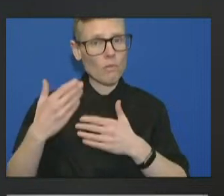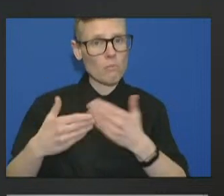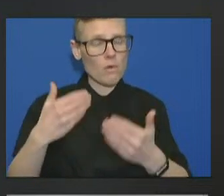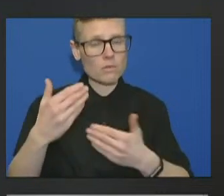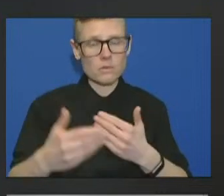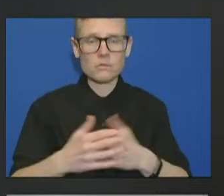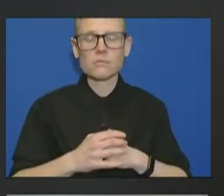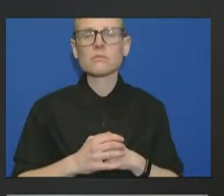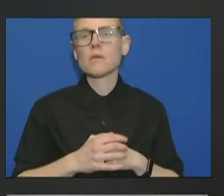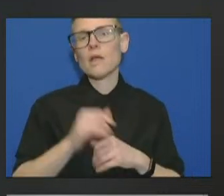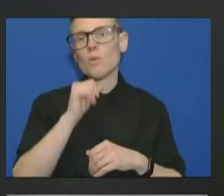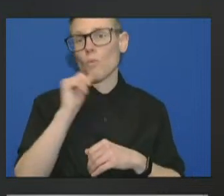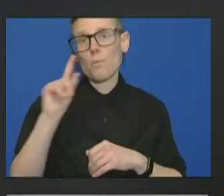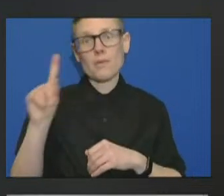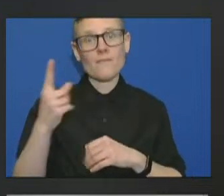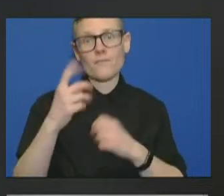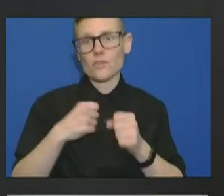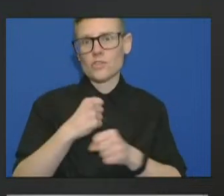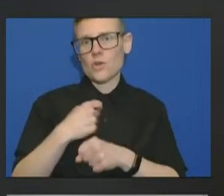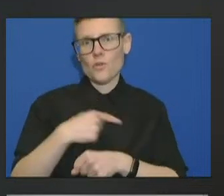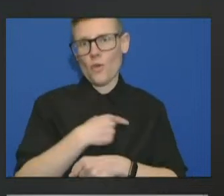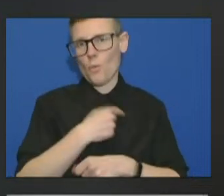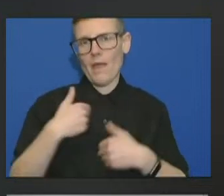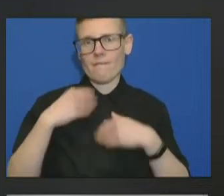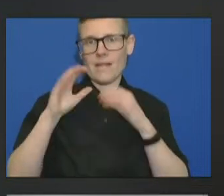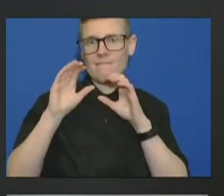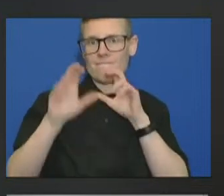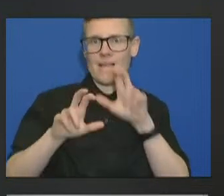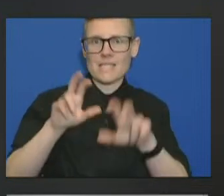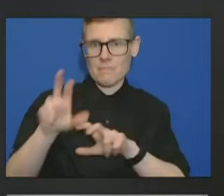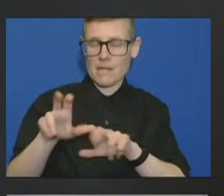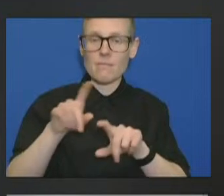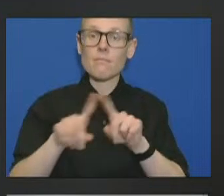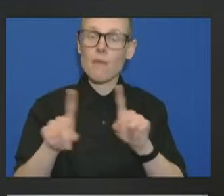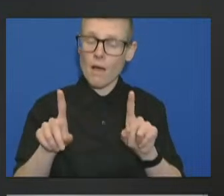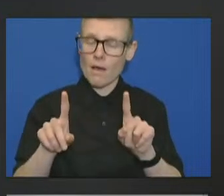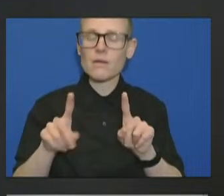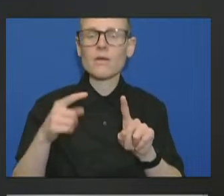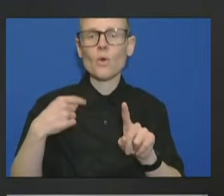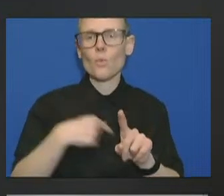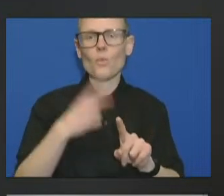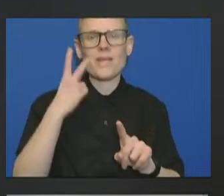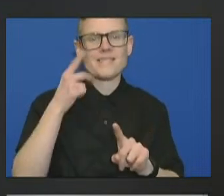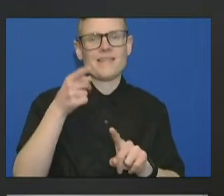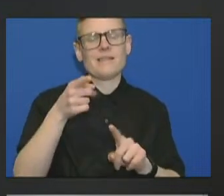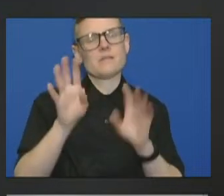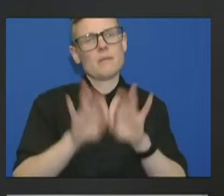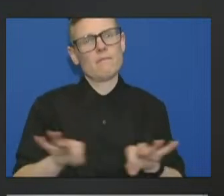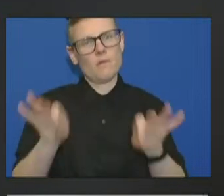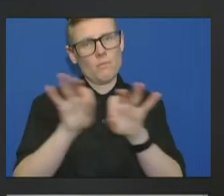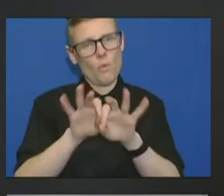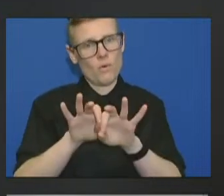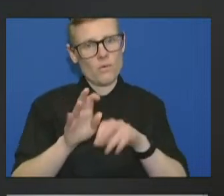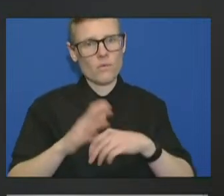And we think we got a clever way to start that ball rolling. It won't be the first year that we